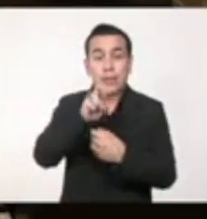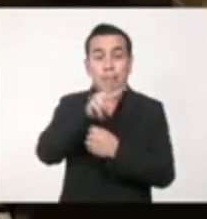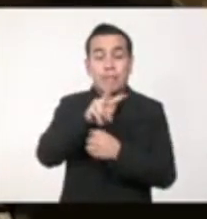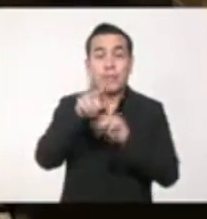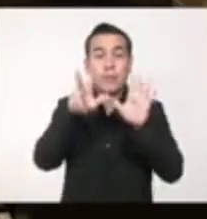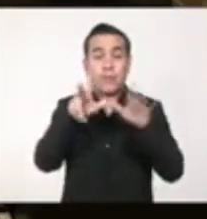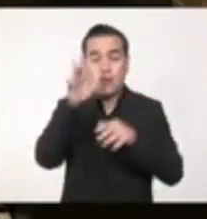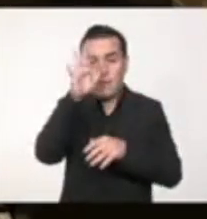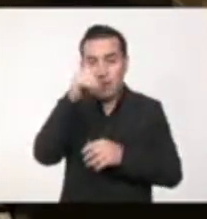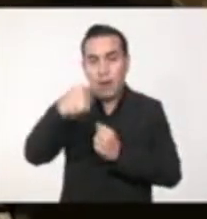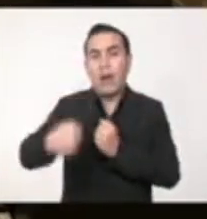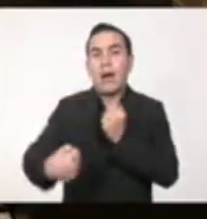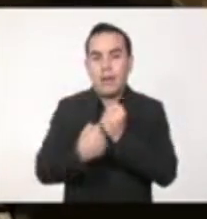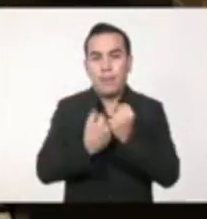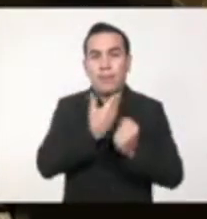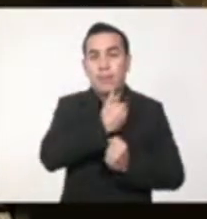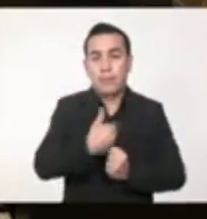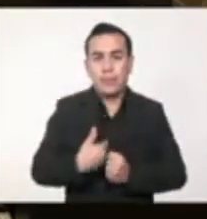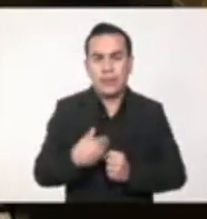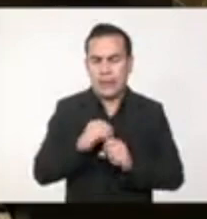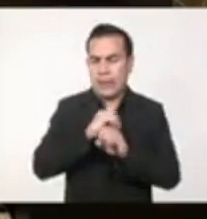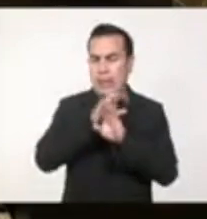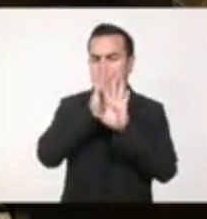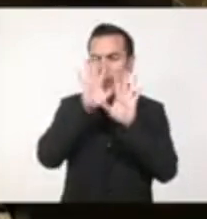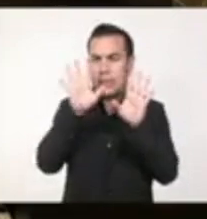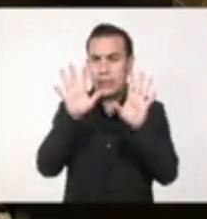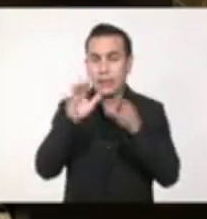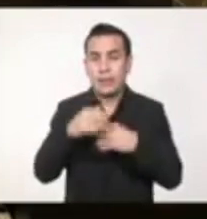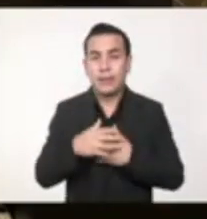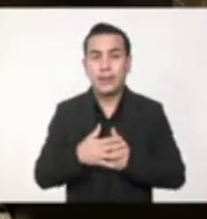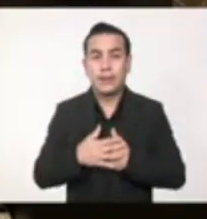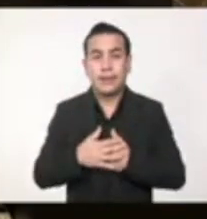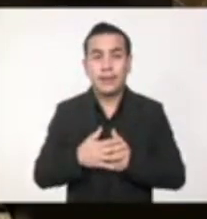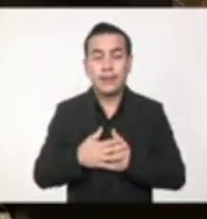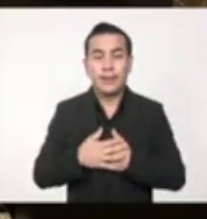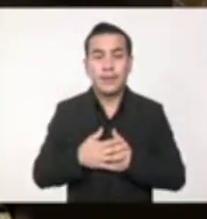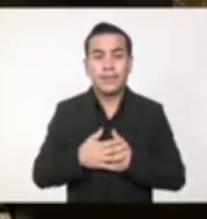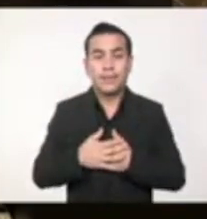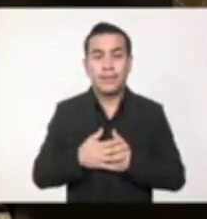regardless of the shape and no one can deny,